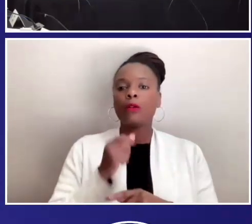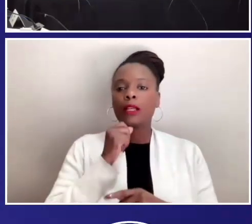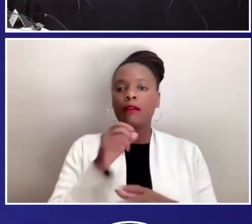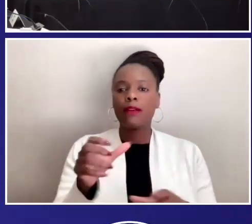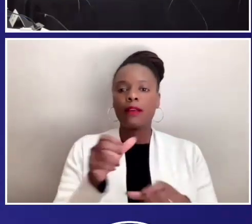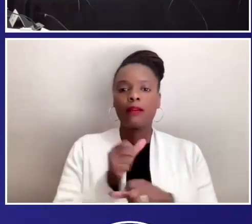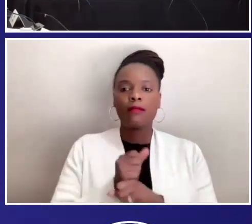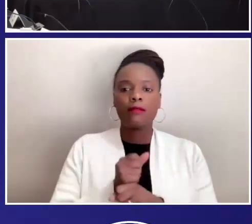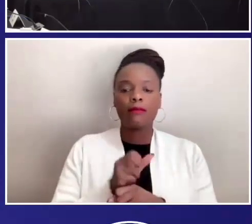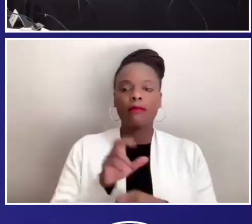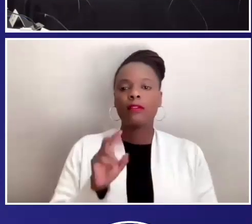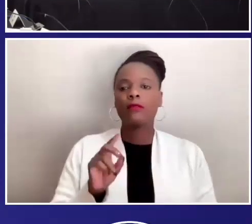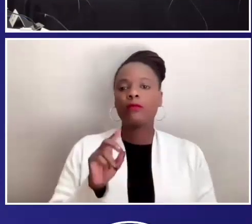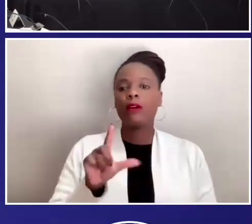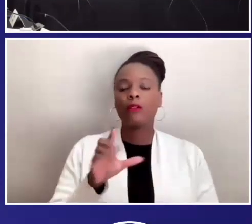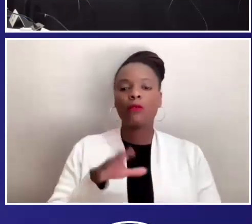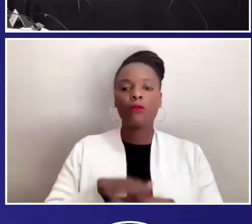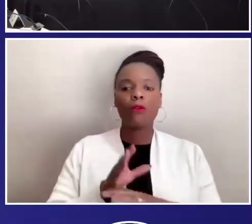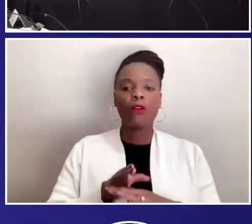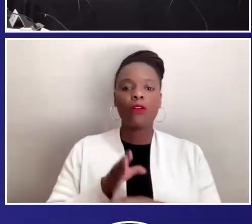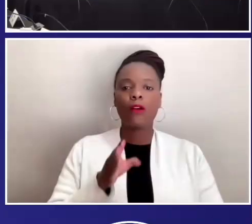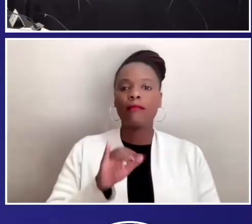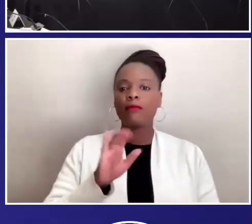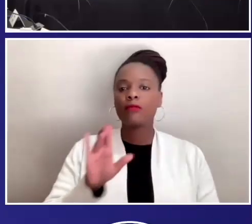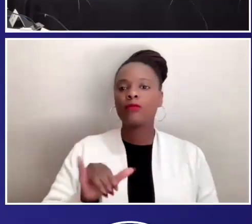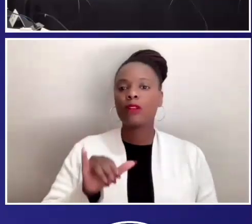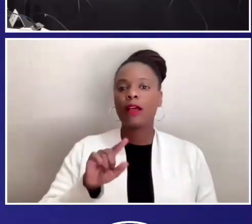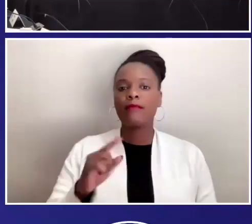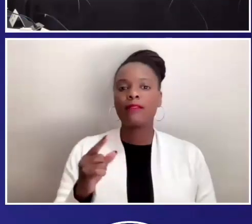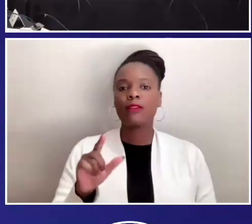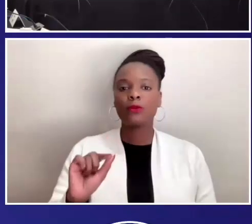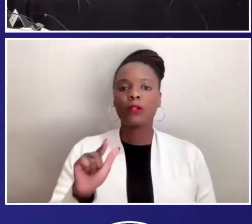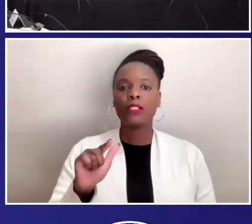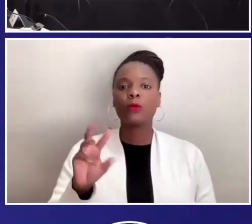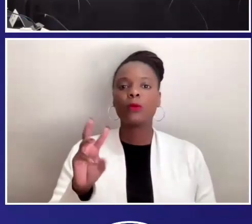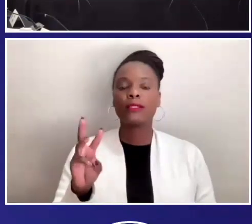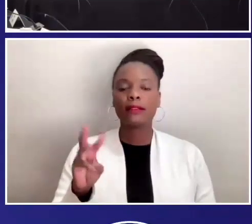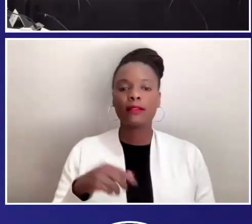2026. We've updated the cross reference in